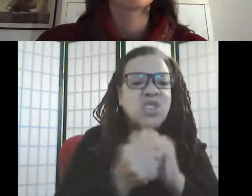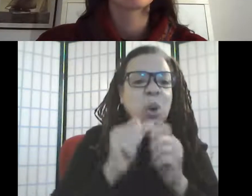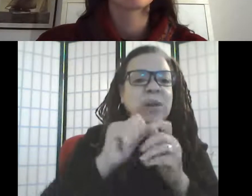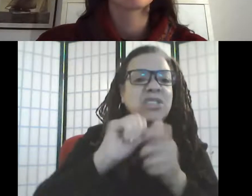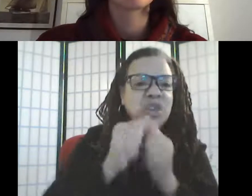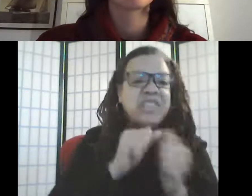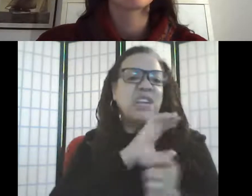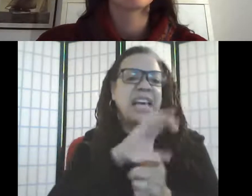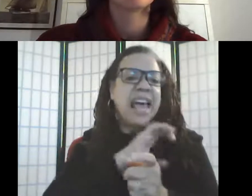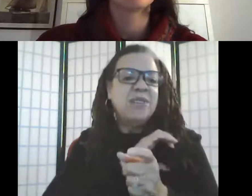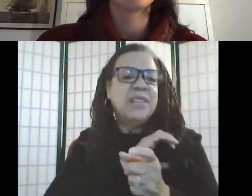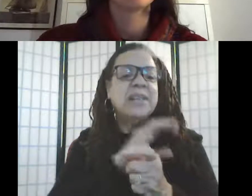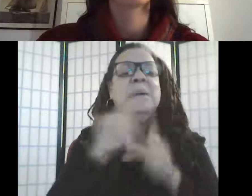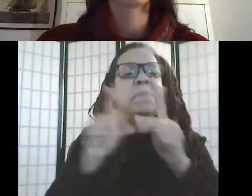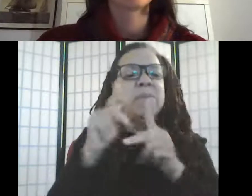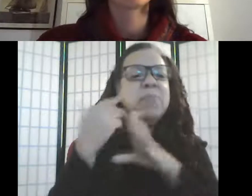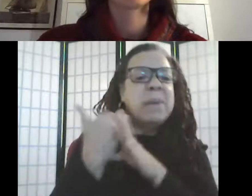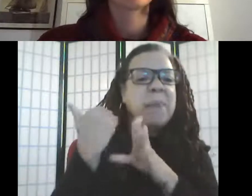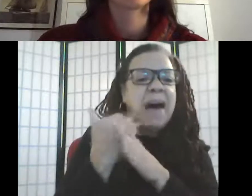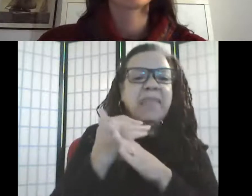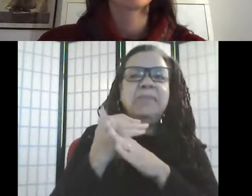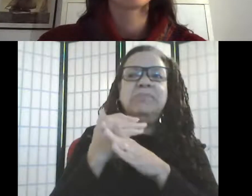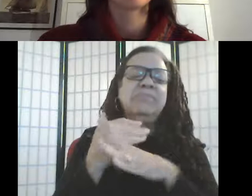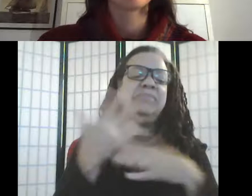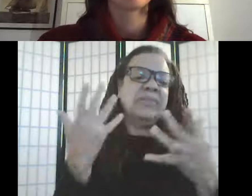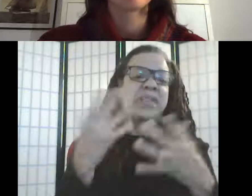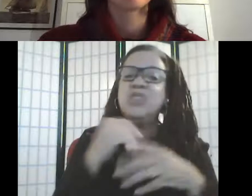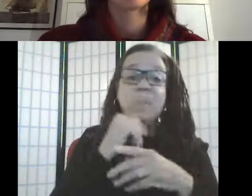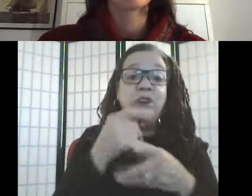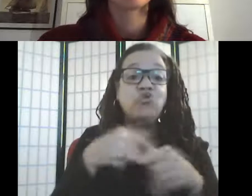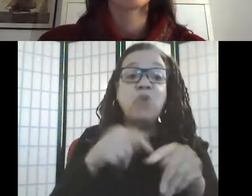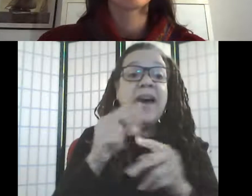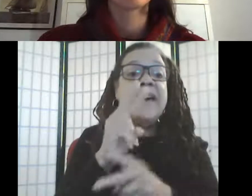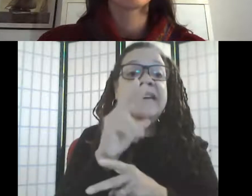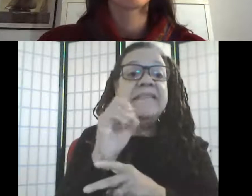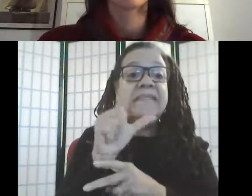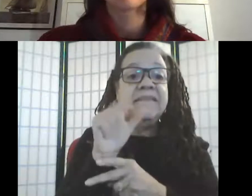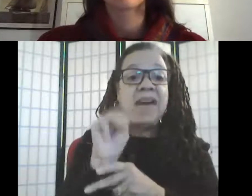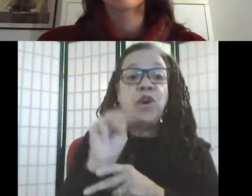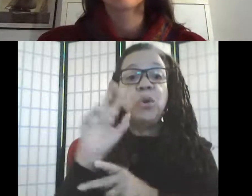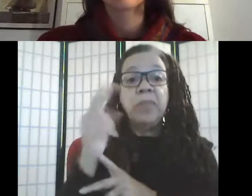it might get distracting. So I'm not gonna try it in Volume Three. But it's possible it's a tool we'll have to use in Volume Four,